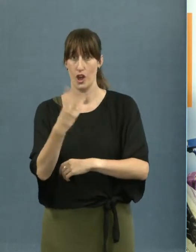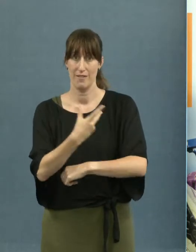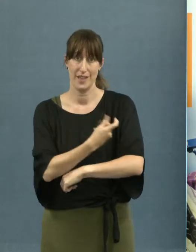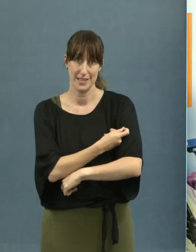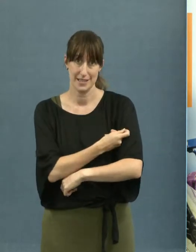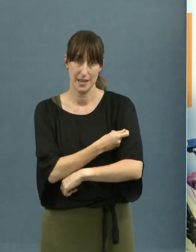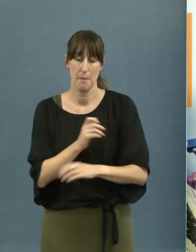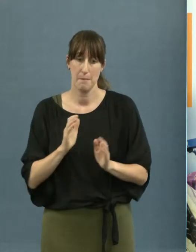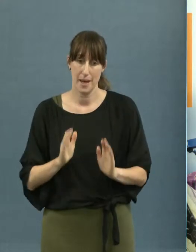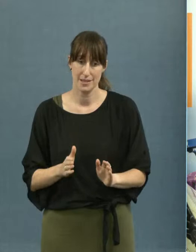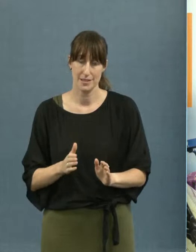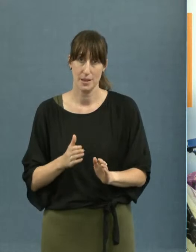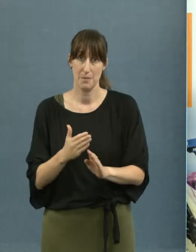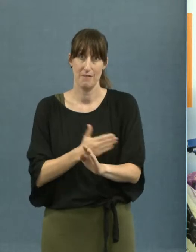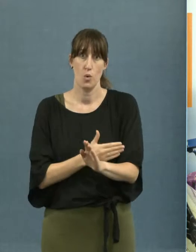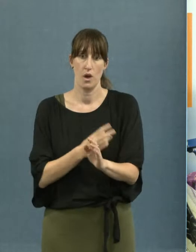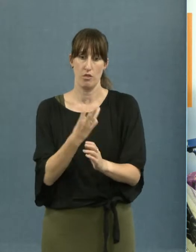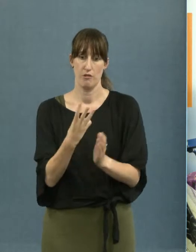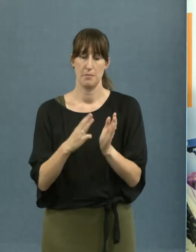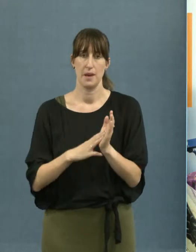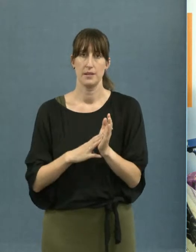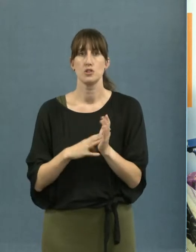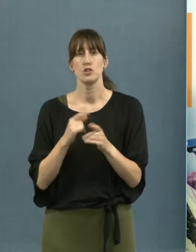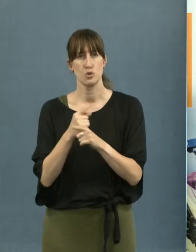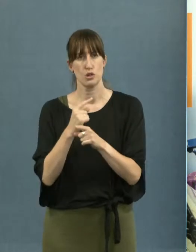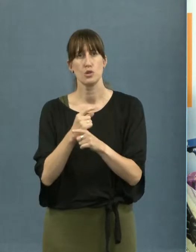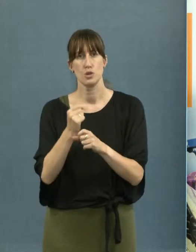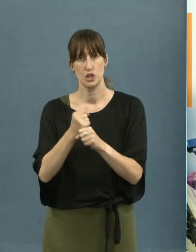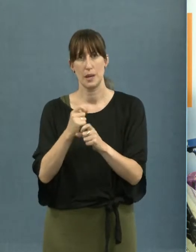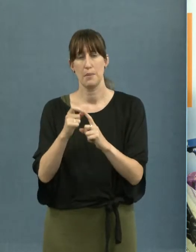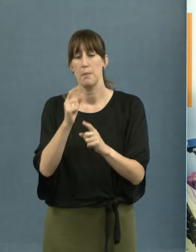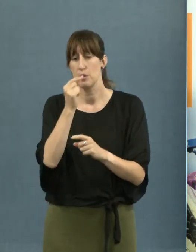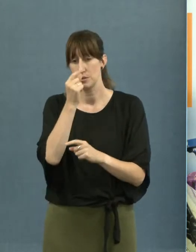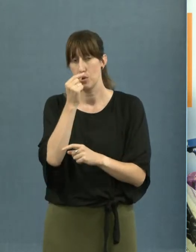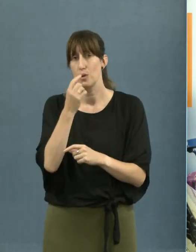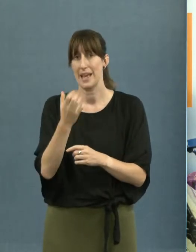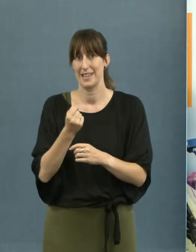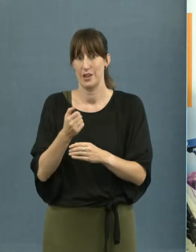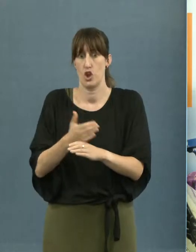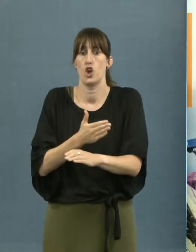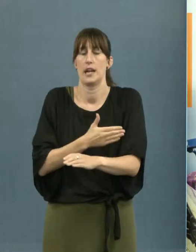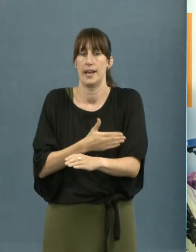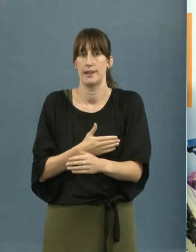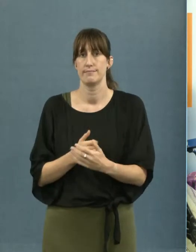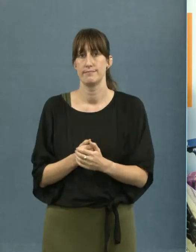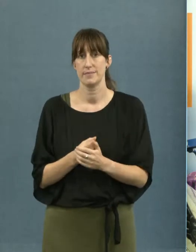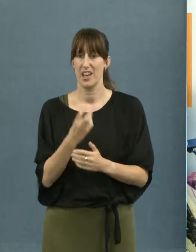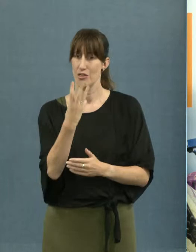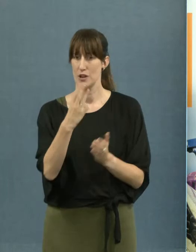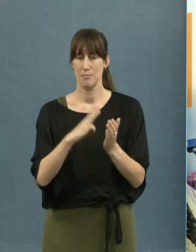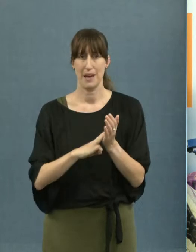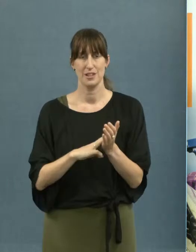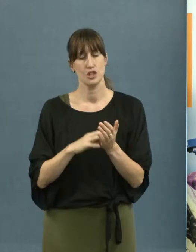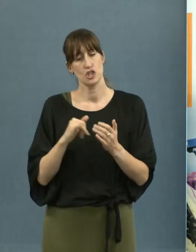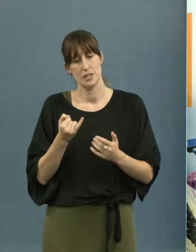medical practitioner, that it can be given earlier than the three months so the three